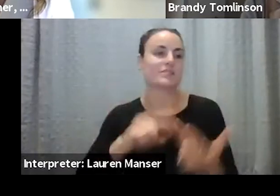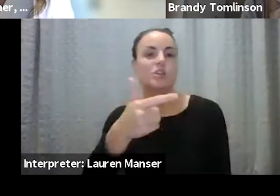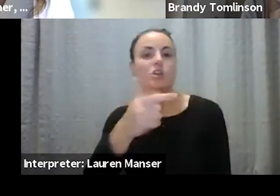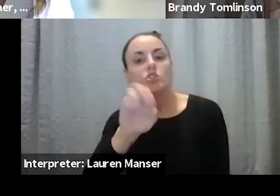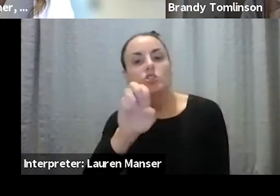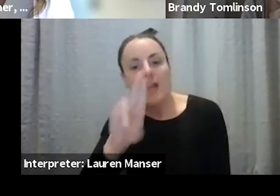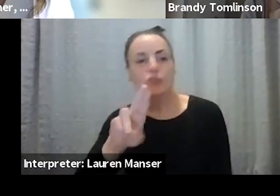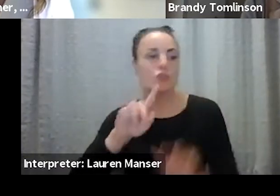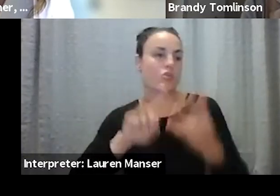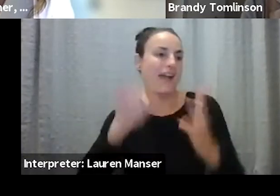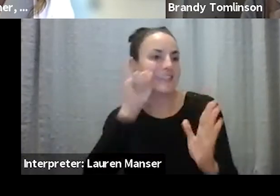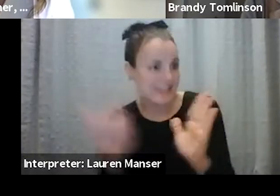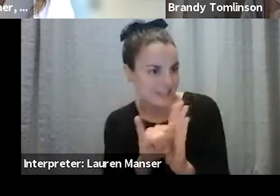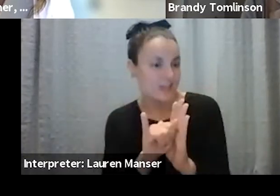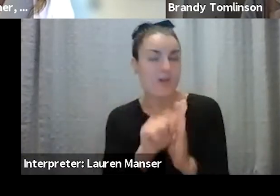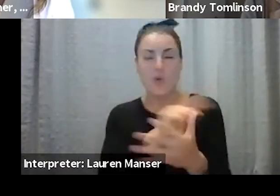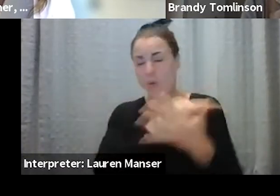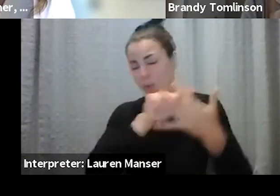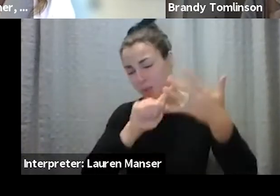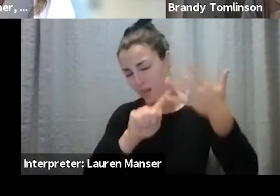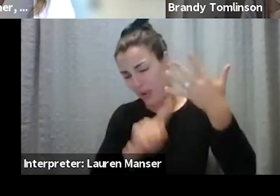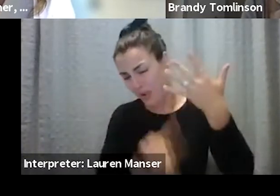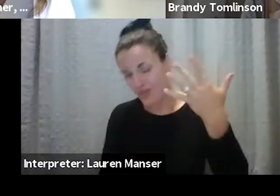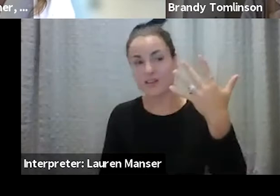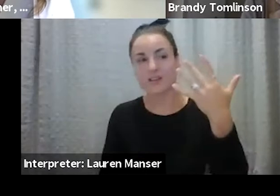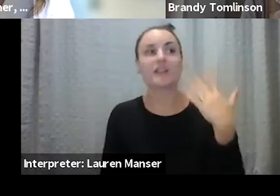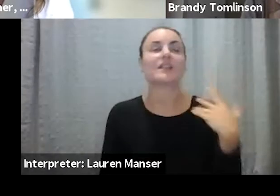to your ability to access healthcare,